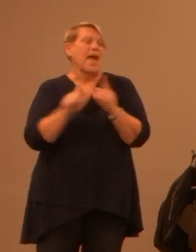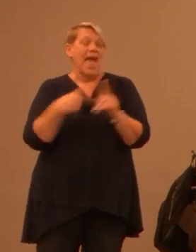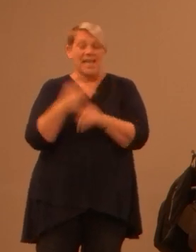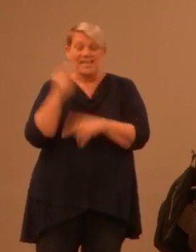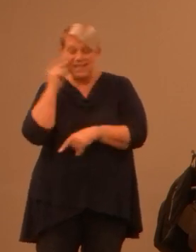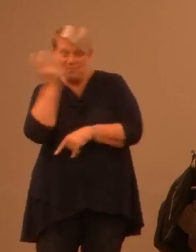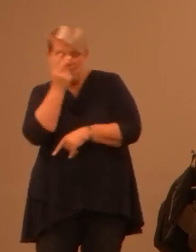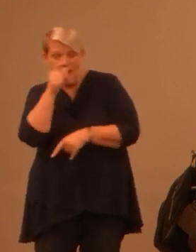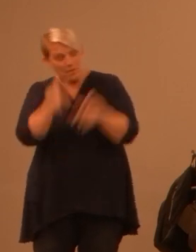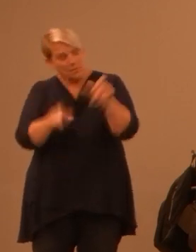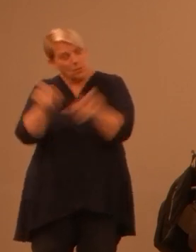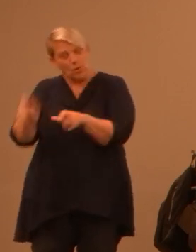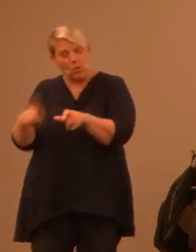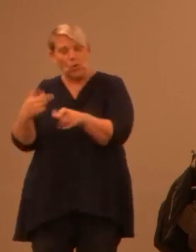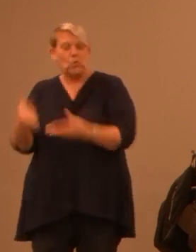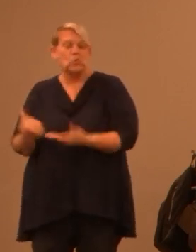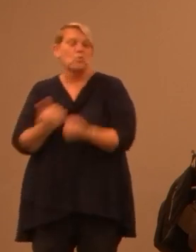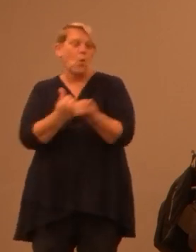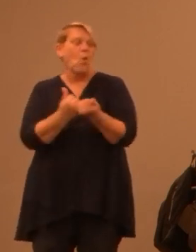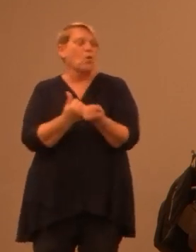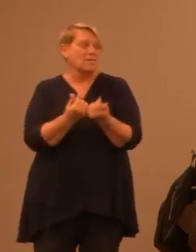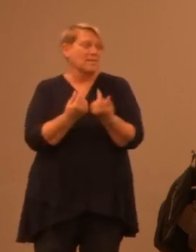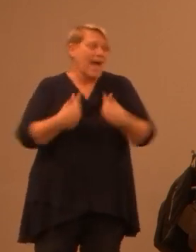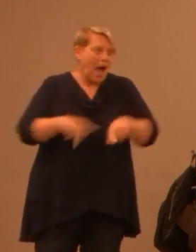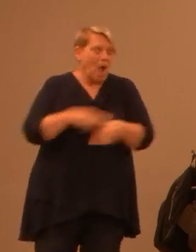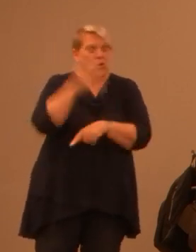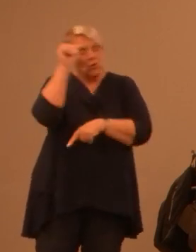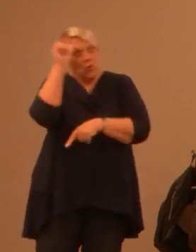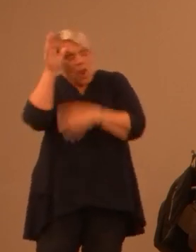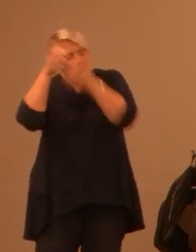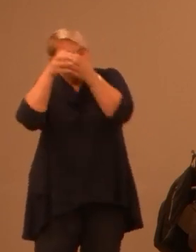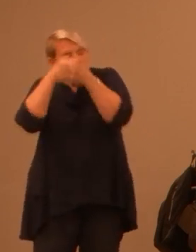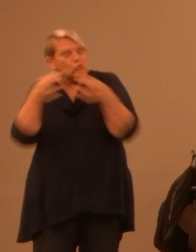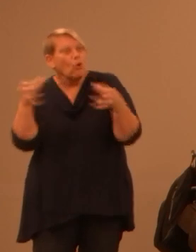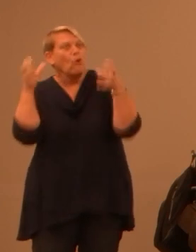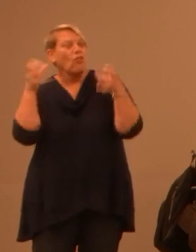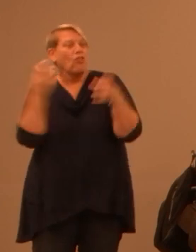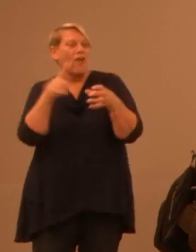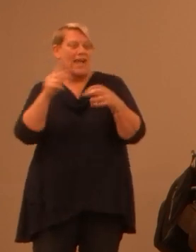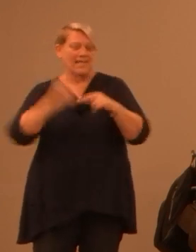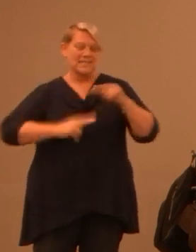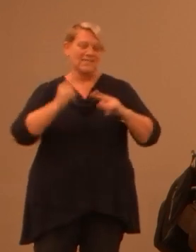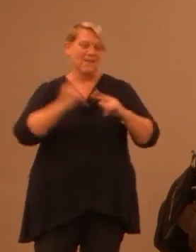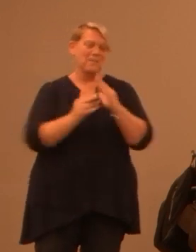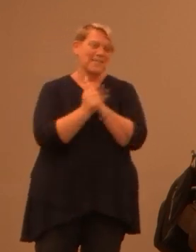users who've supported our knowledge growth and development skill. So thank you.